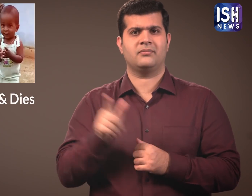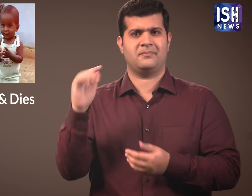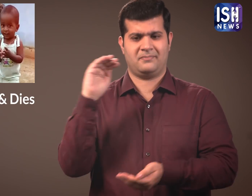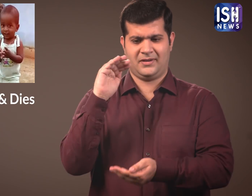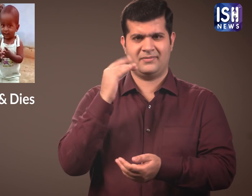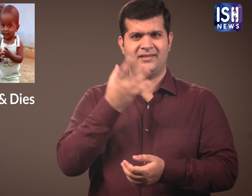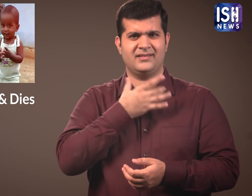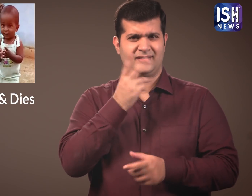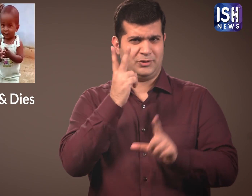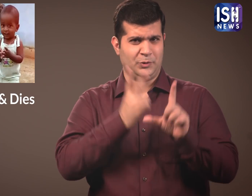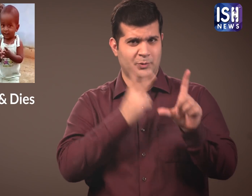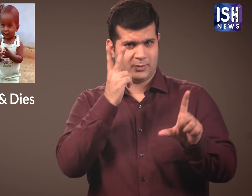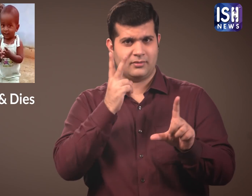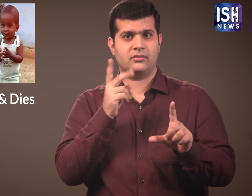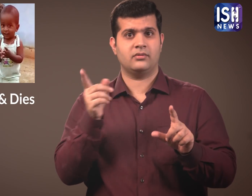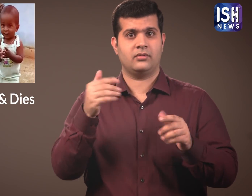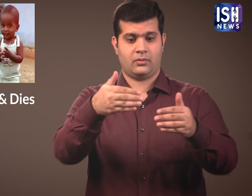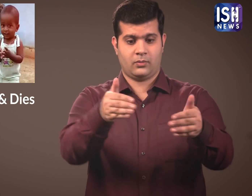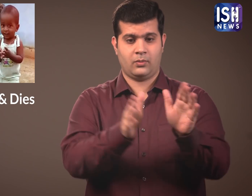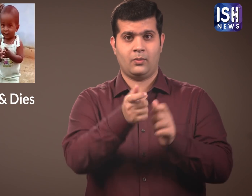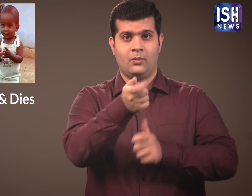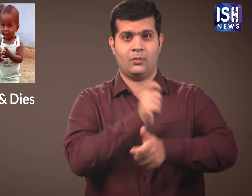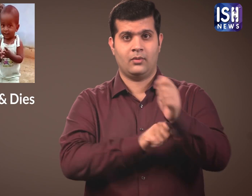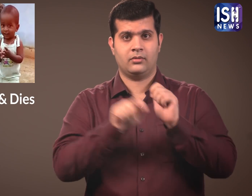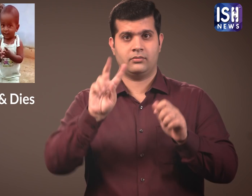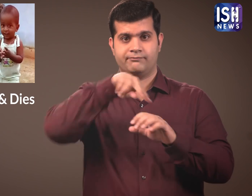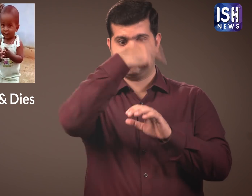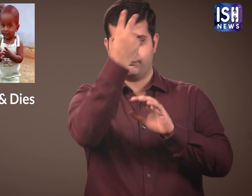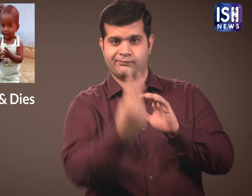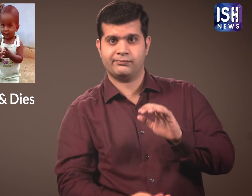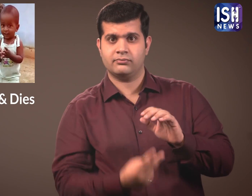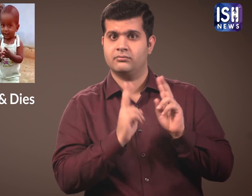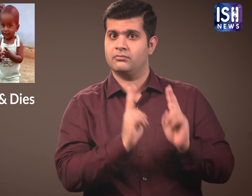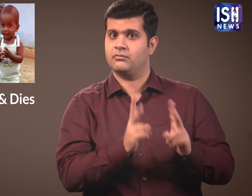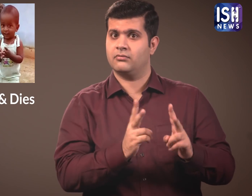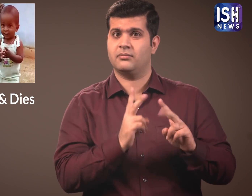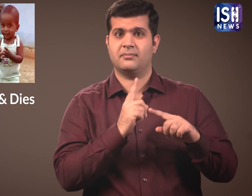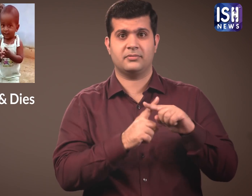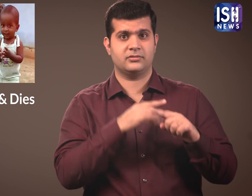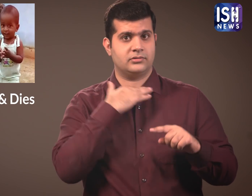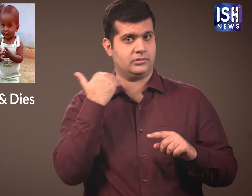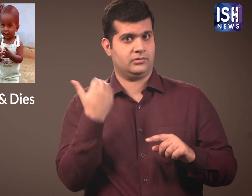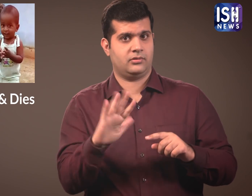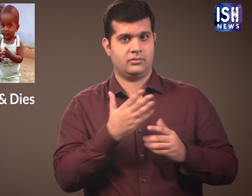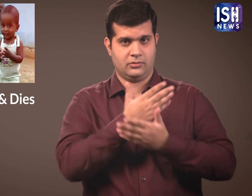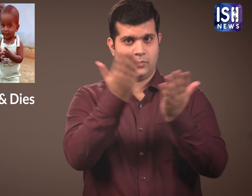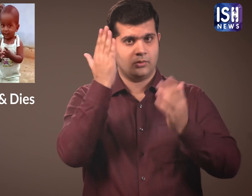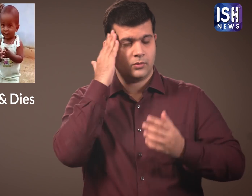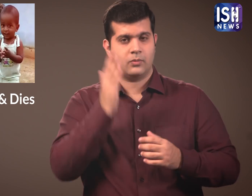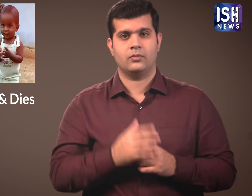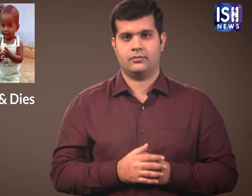a two-year-old child, fell and got stuck in a borewell, which led to his death.